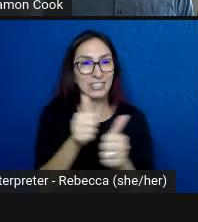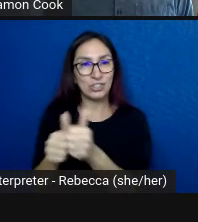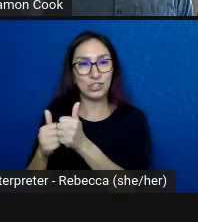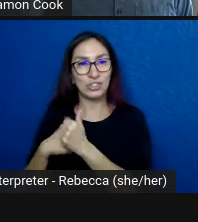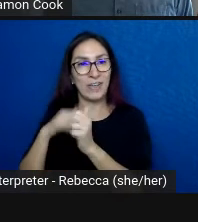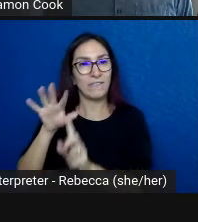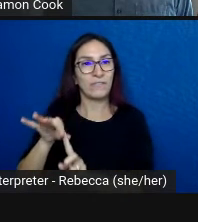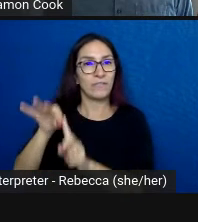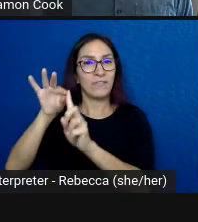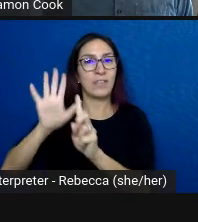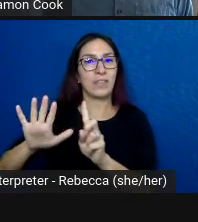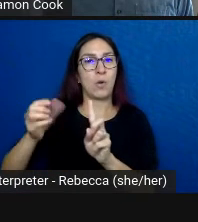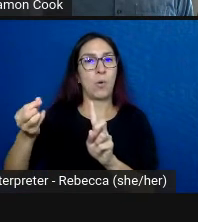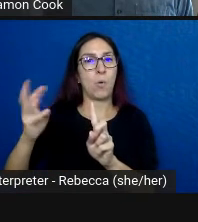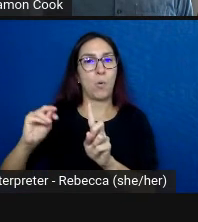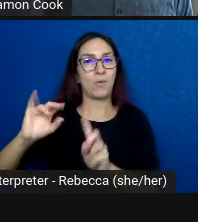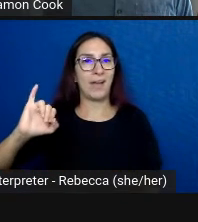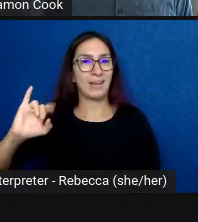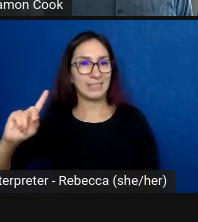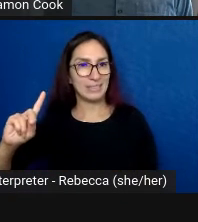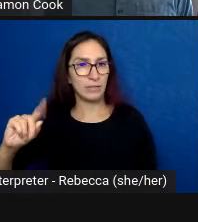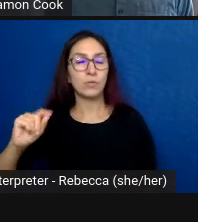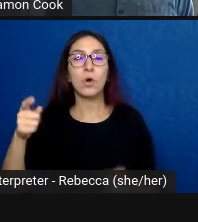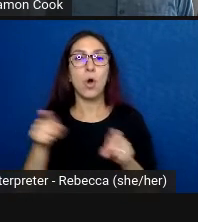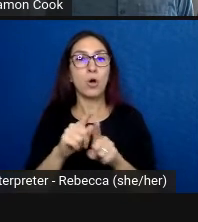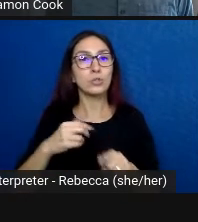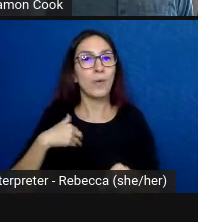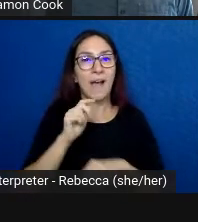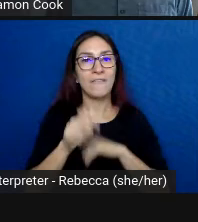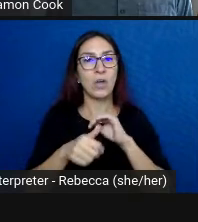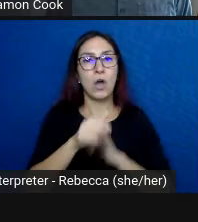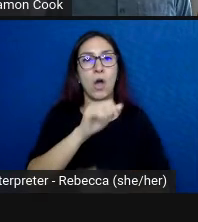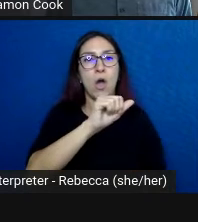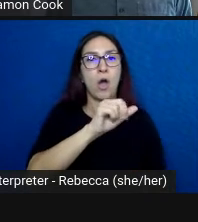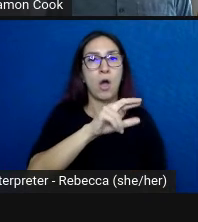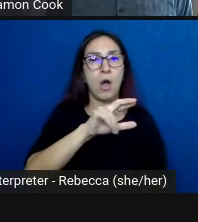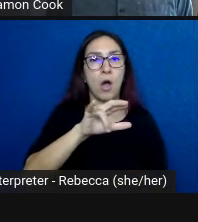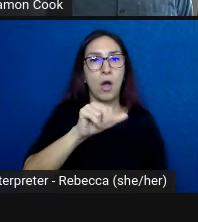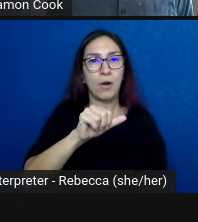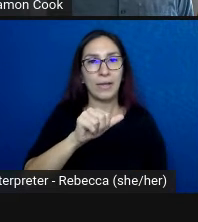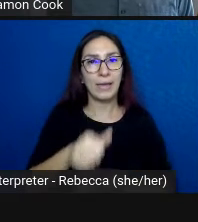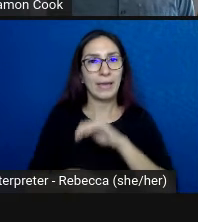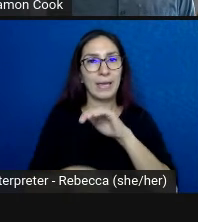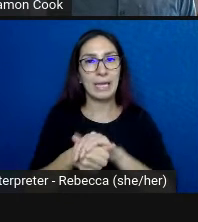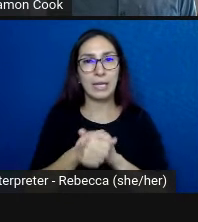Also, we'll add ARIA hidden true for the initial state of our dialog and to hide it from assistive technology.